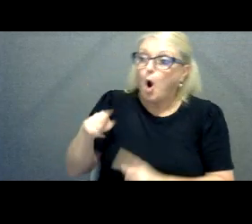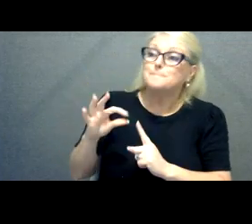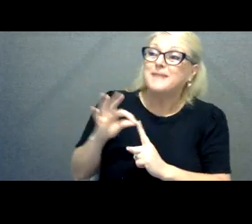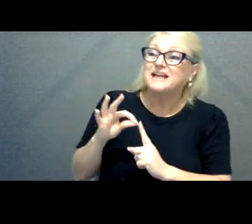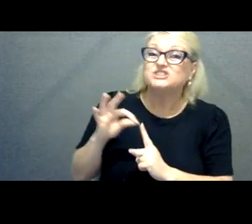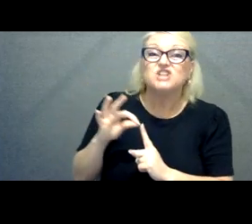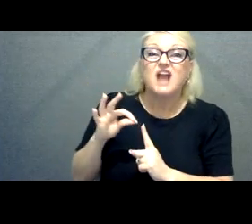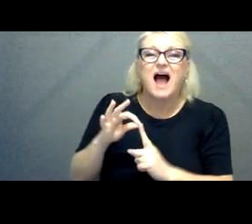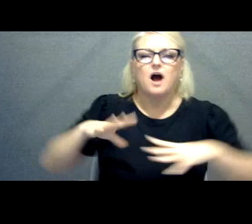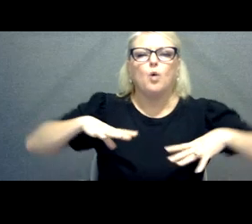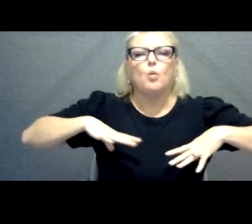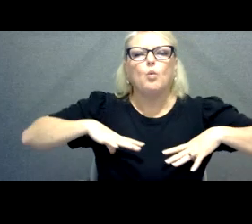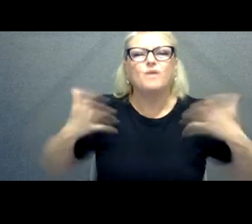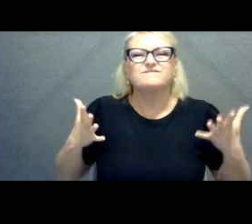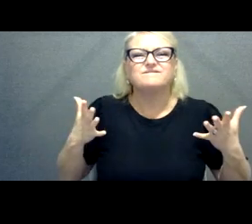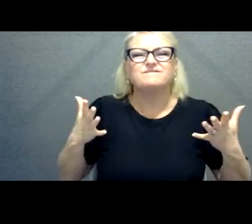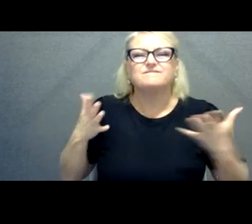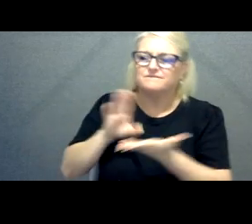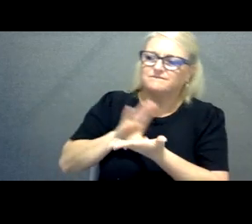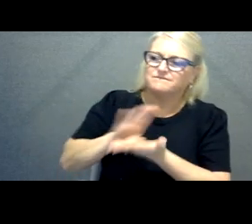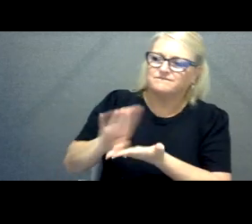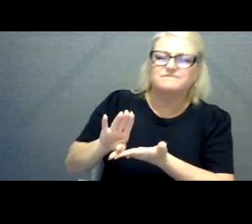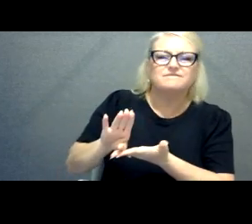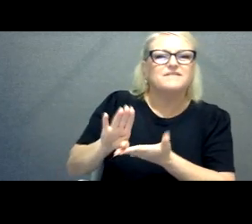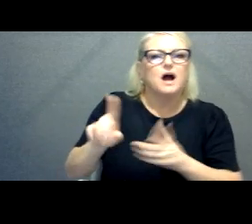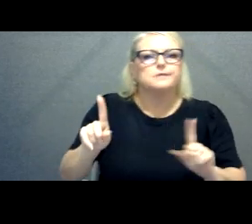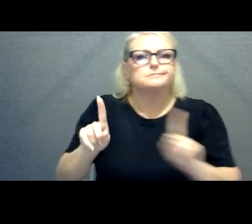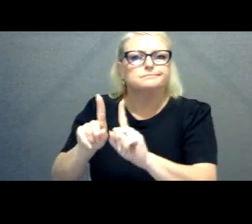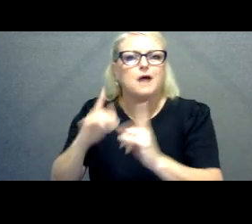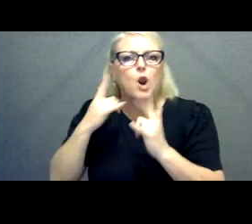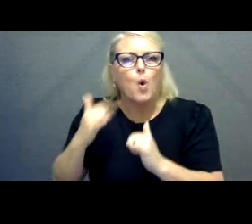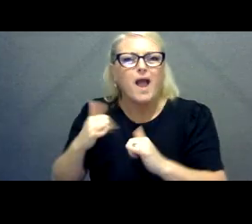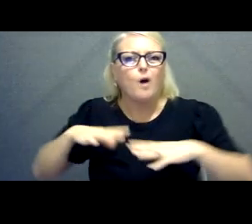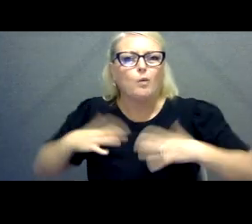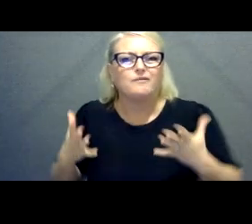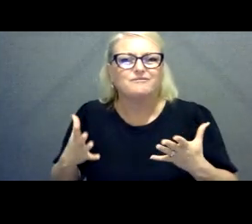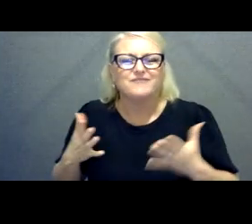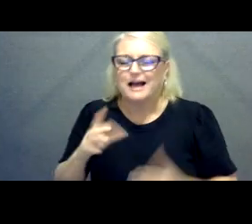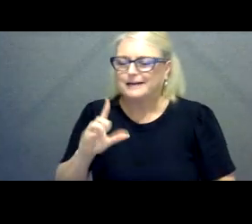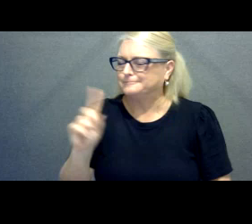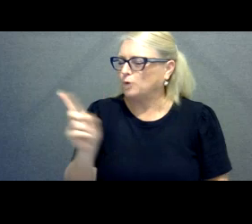legal aid appointing a lawyer unfortunately it's not an automatic entitlement just because you're